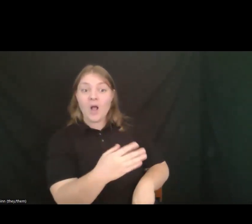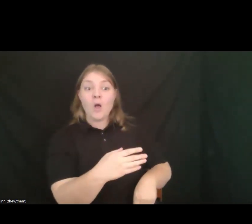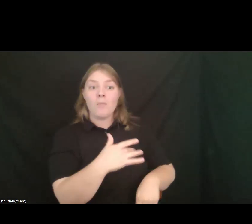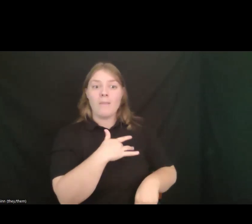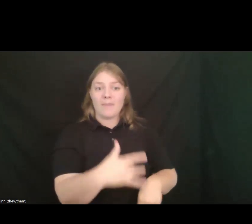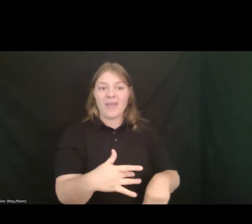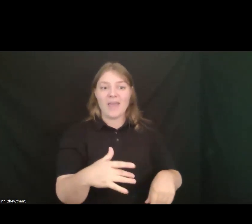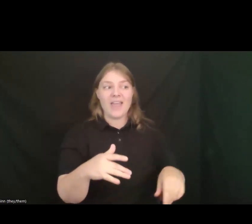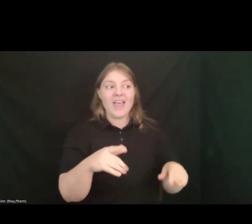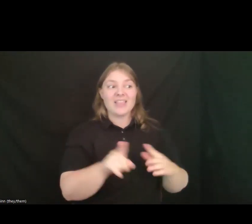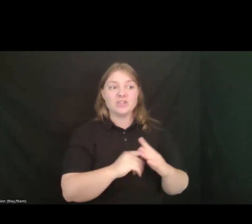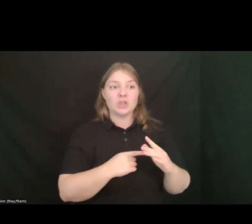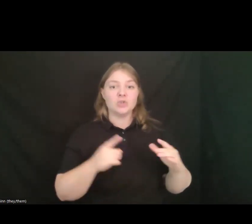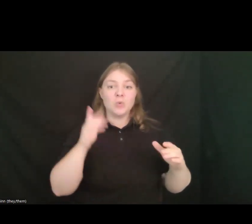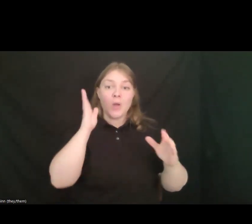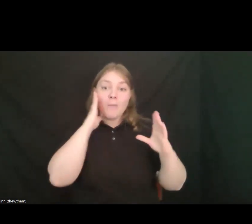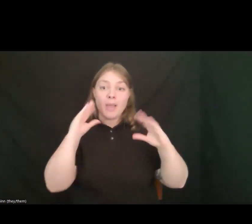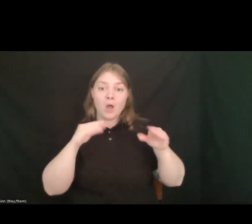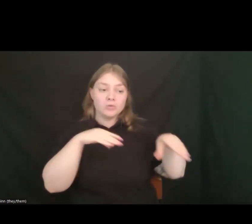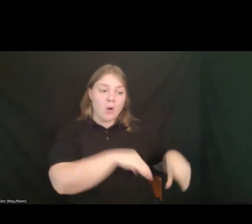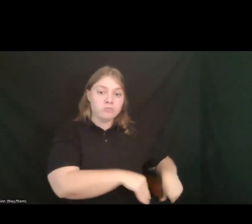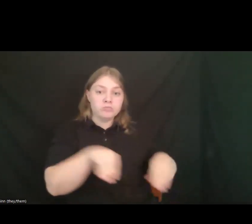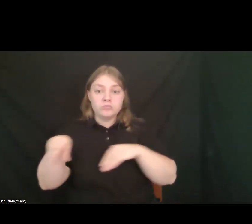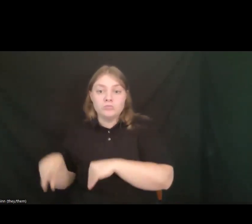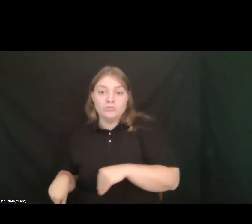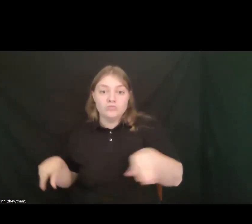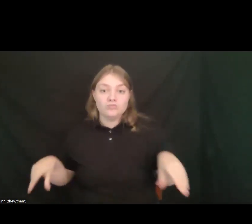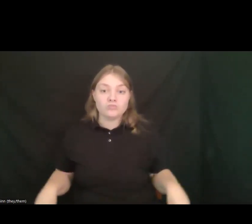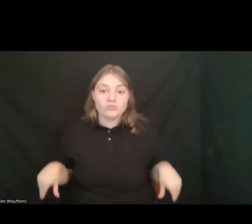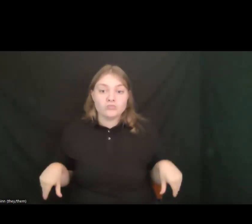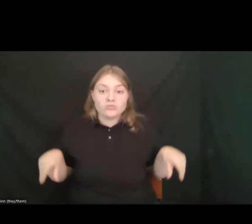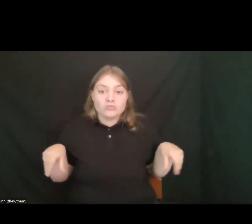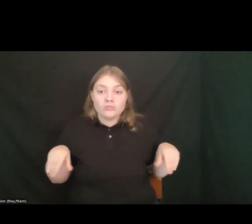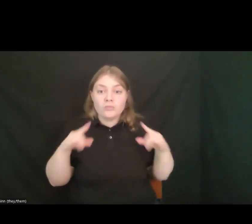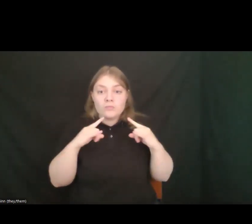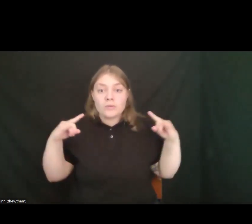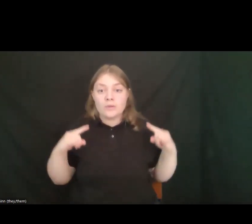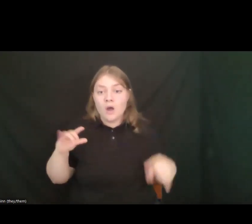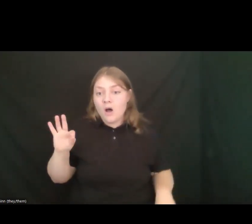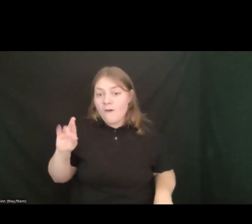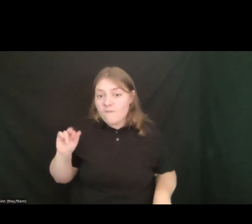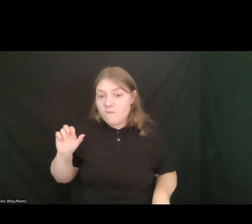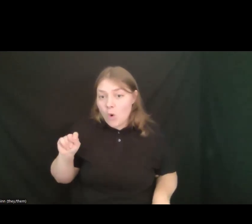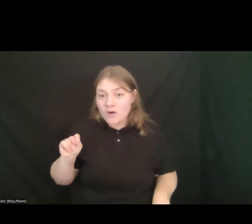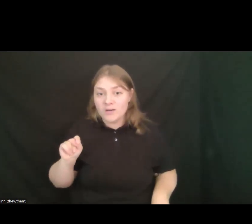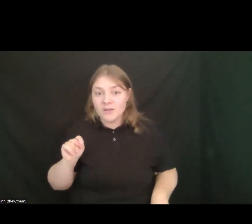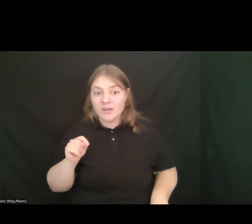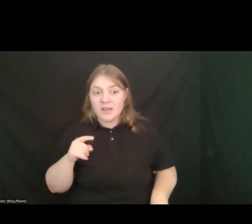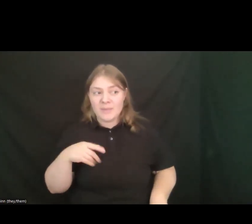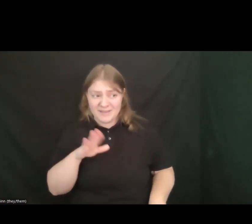build a fork around them right and I look at them and I'm like do you realize you just built a fort